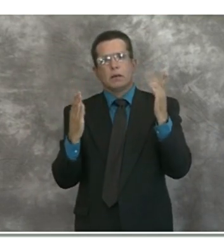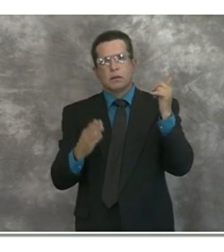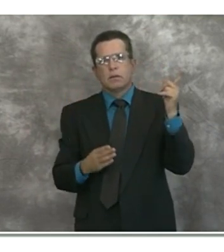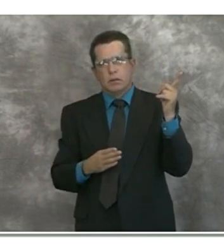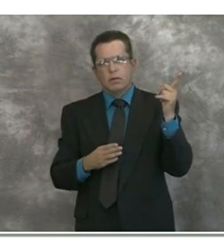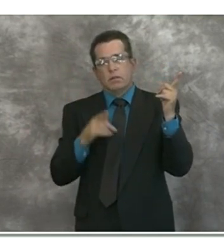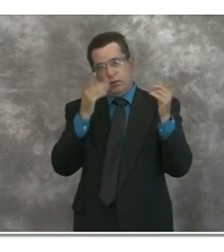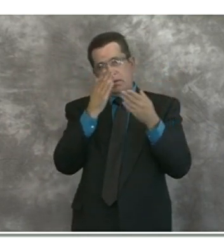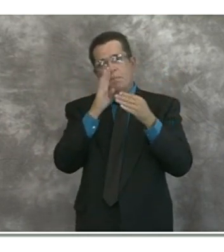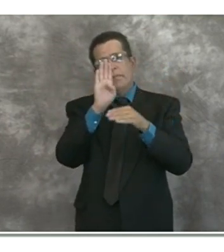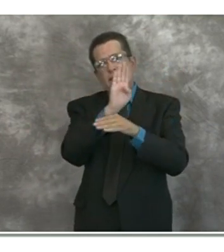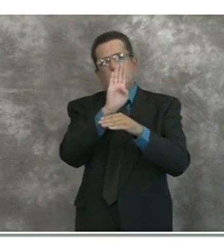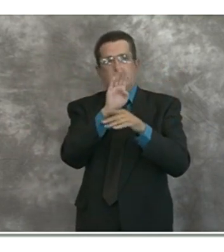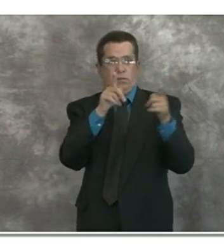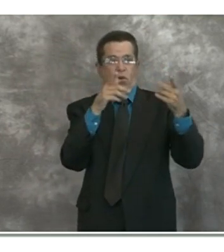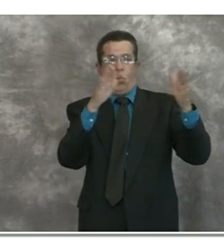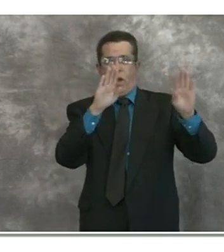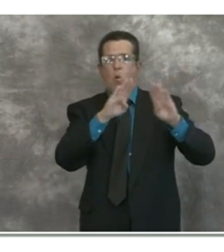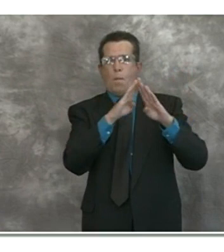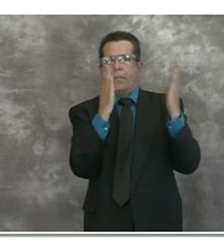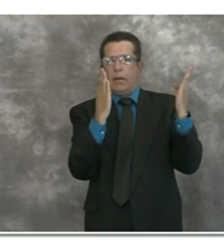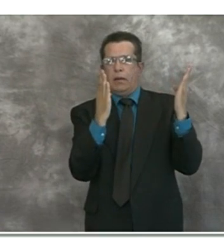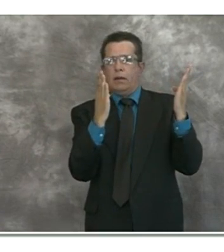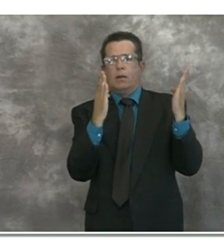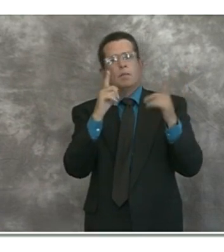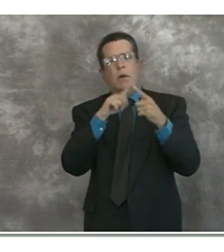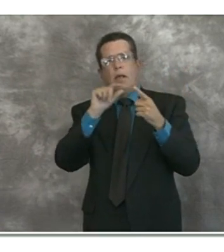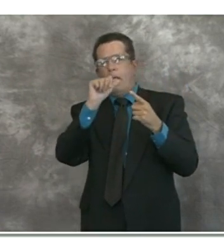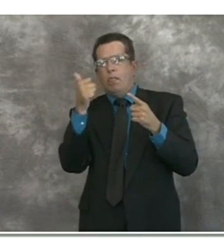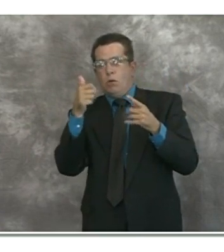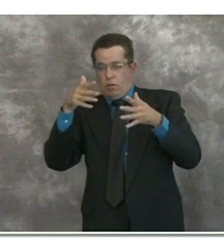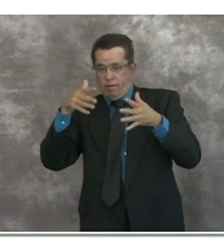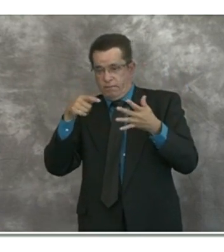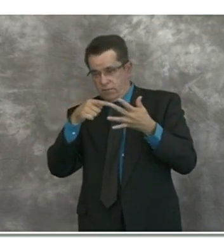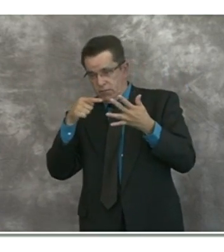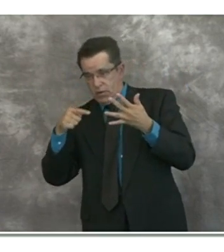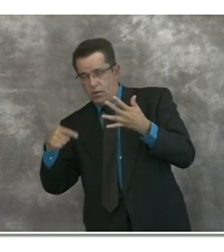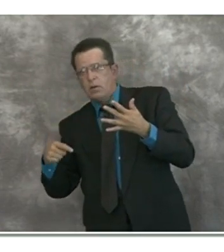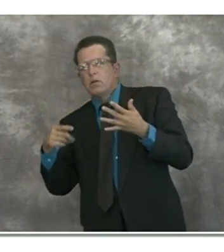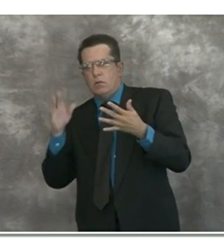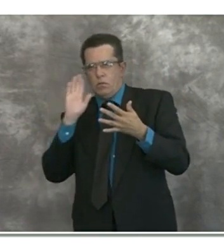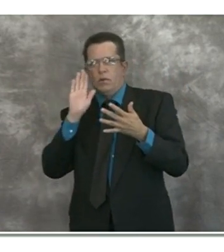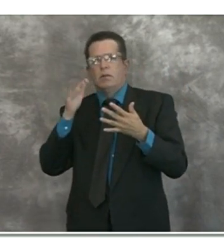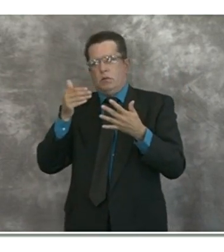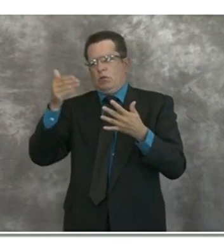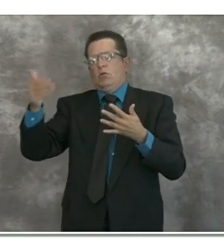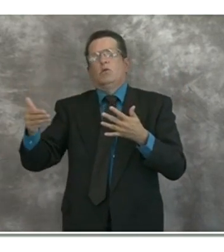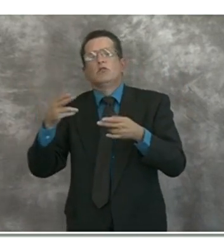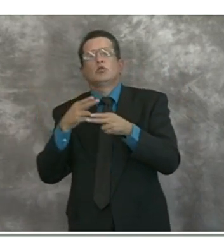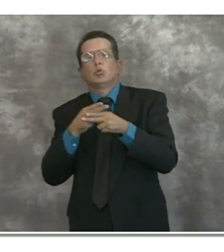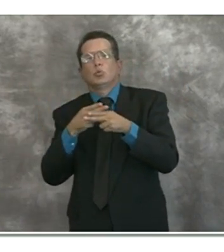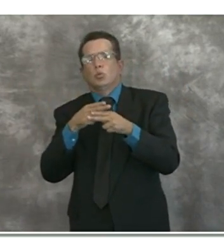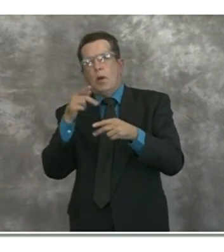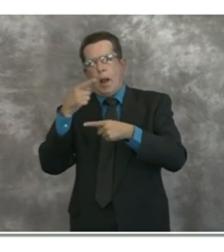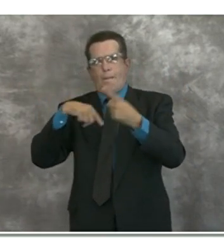PRINT AND FILL OUT. OPEN NOW AT THE BOTTOM THERE STAGE TO ARE THOSE ENTITIES THAT ARE STILL OPEN. ALL RIGHT YOU PROBABLY KNOW WHO YOU ARE